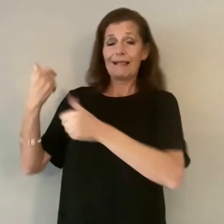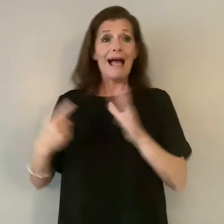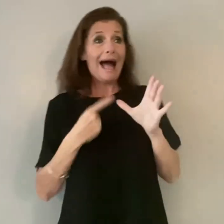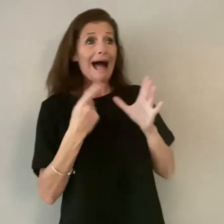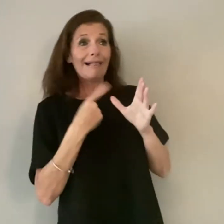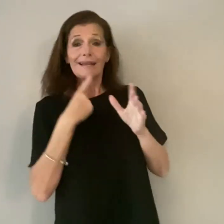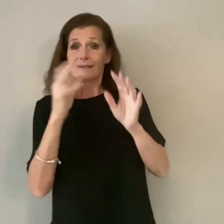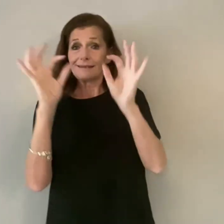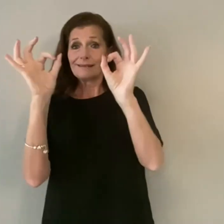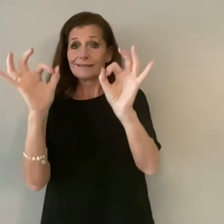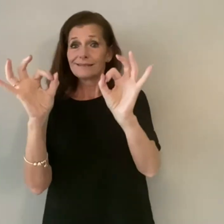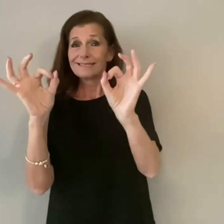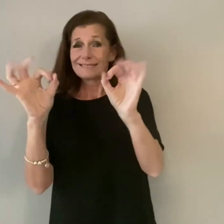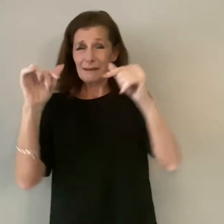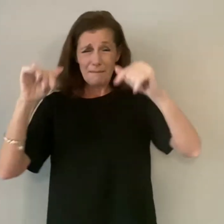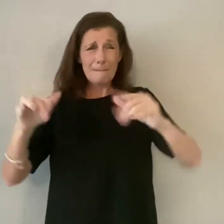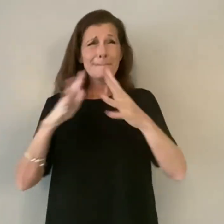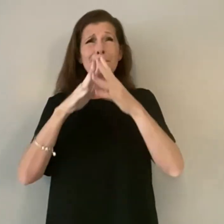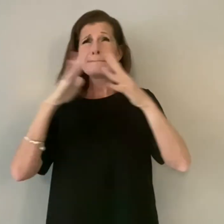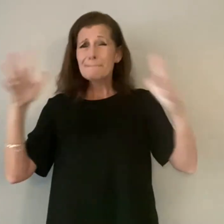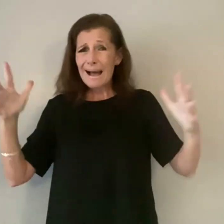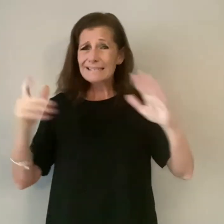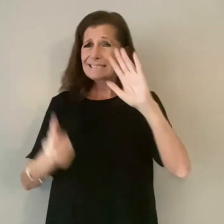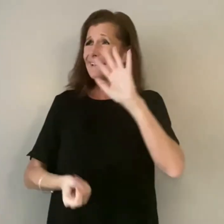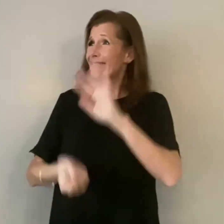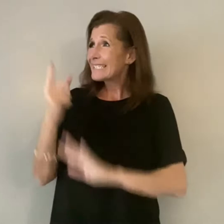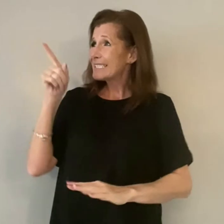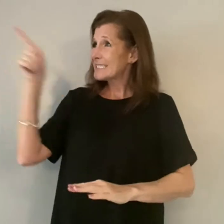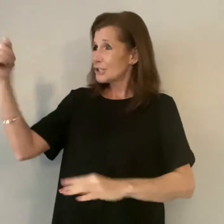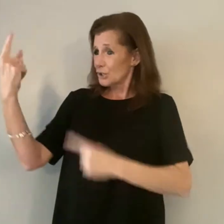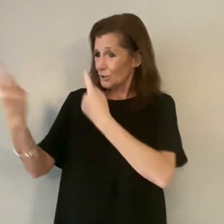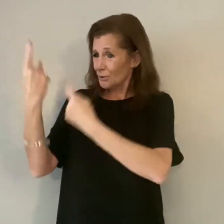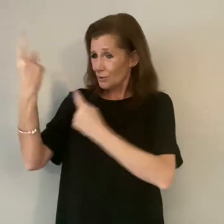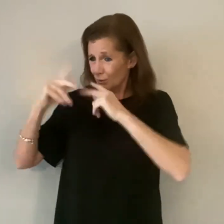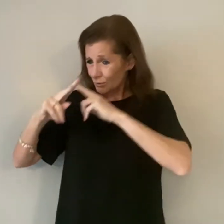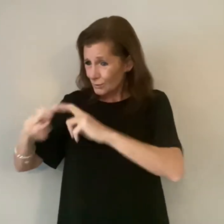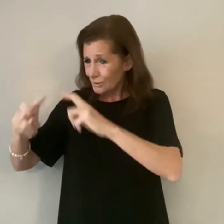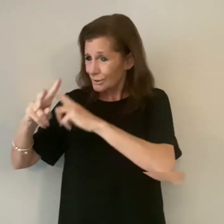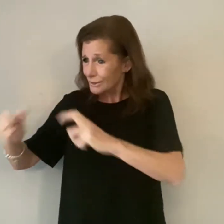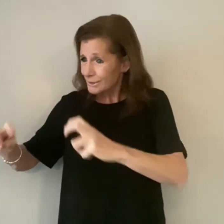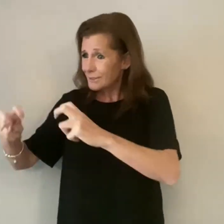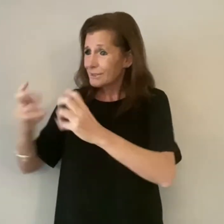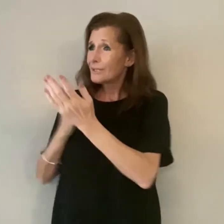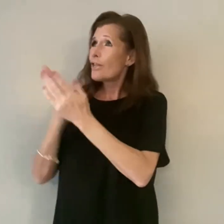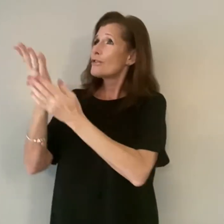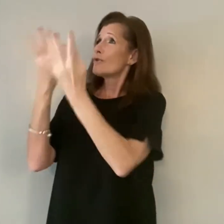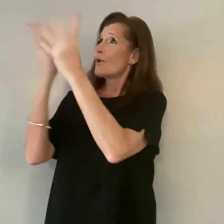Definitely, I mean these are, huge issues that you are exploring through your board